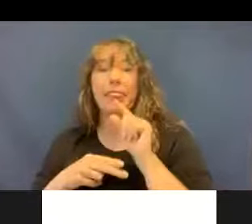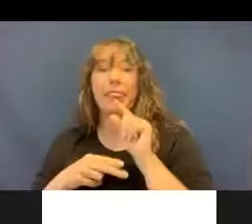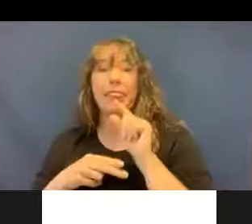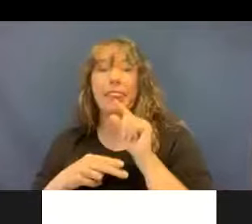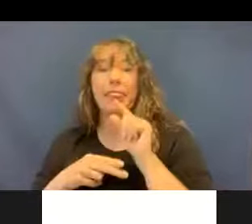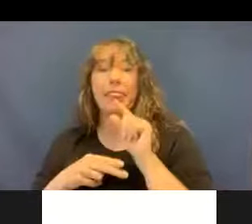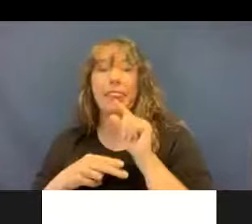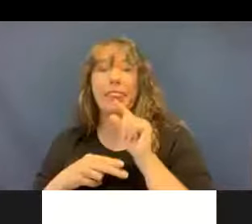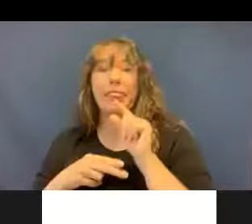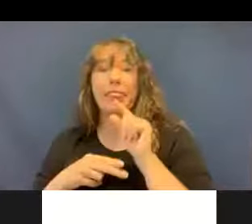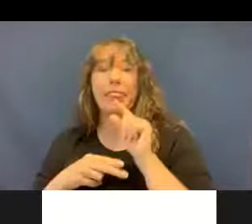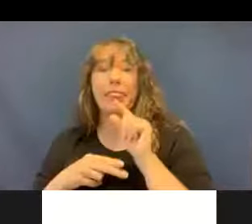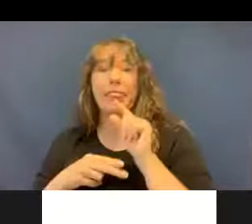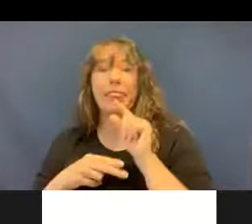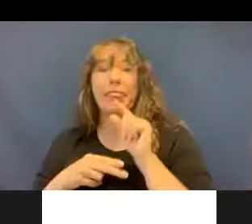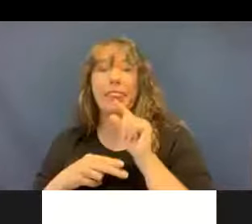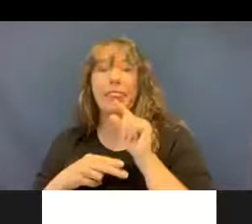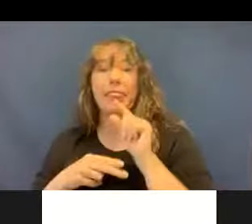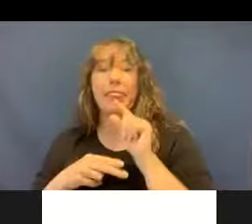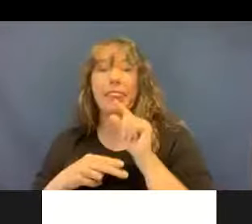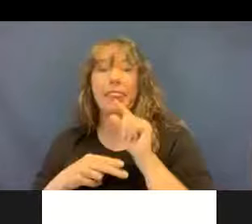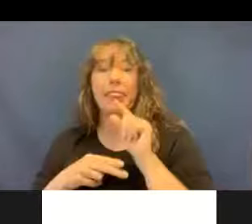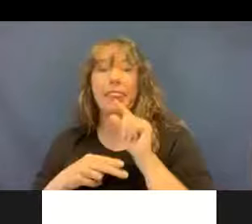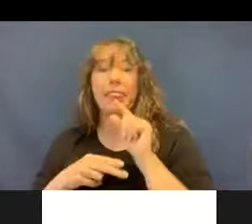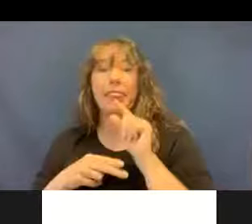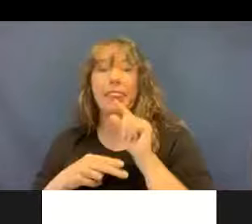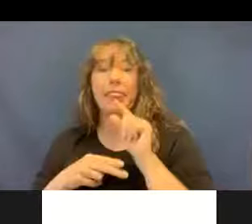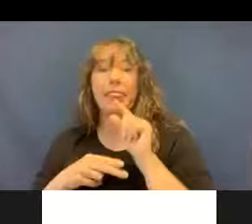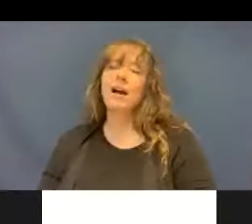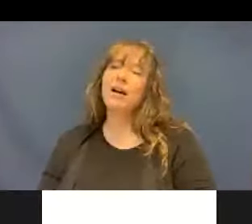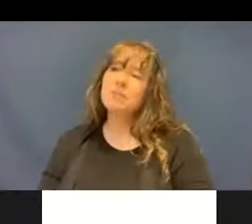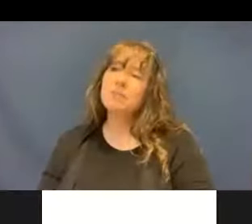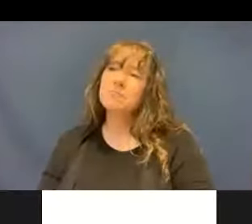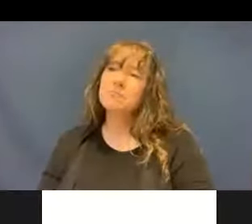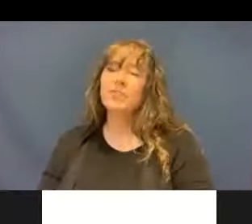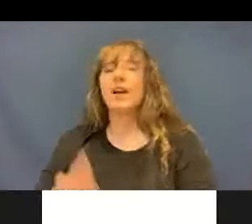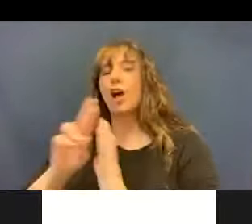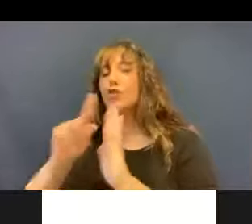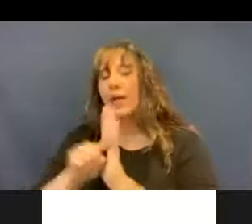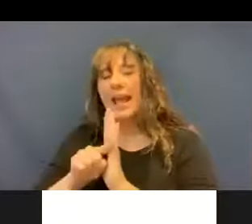stand up for myself a lot in undergrad. And when I was younger. And finally once I got